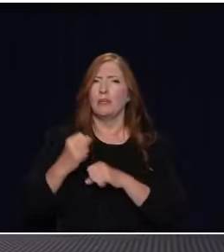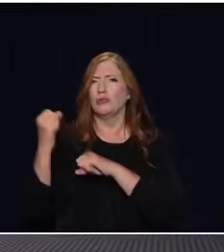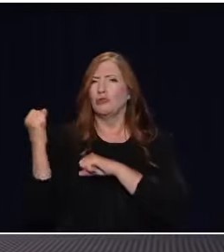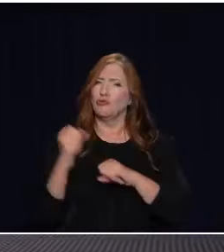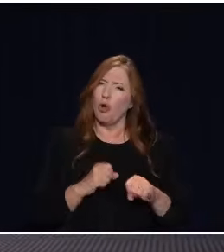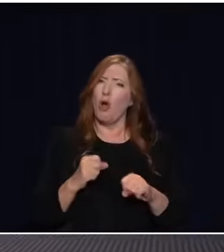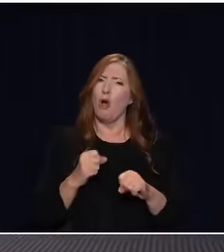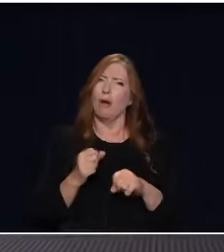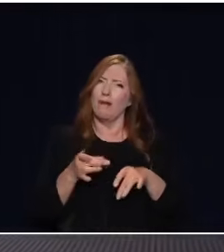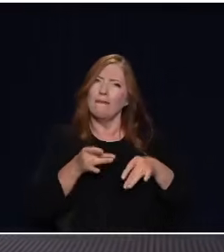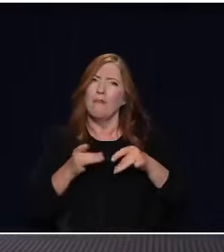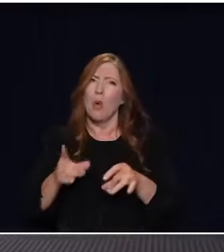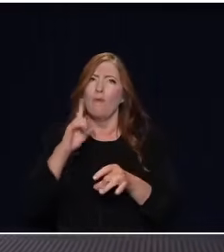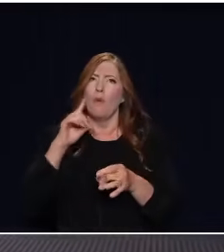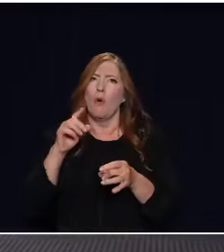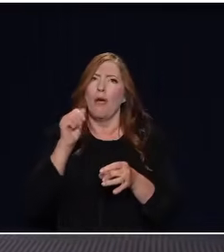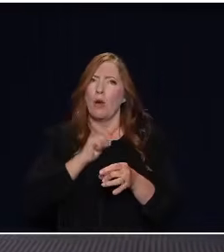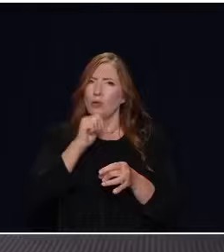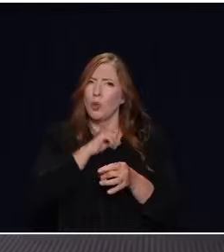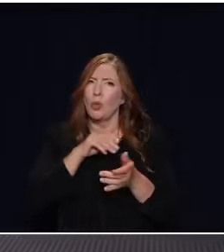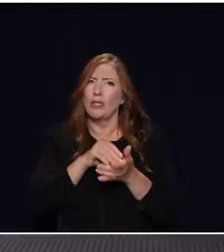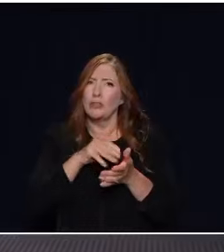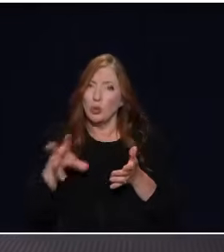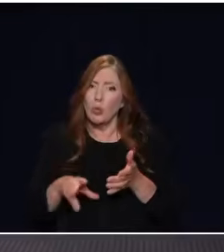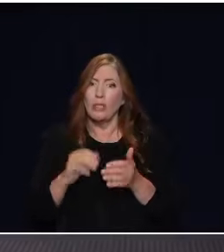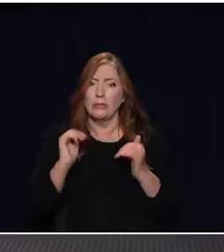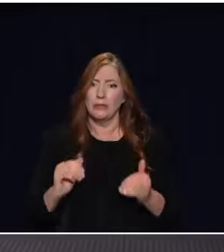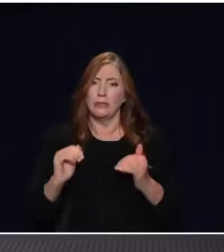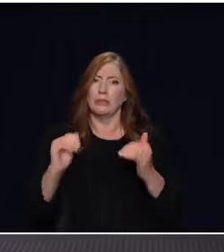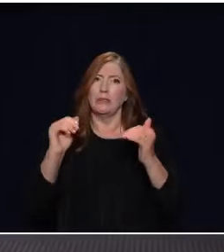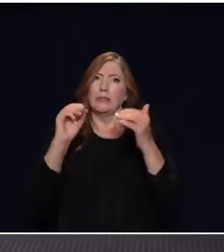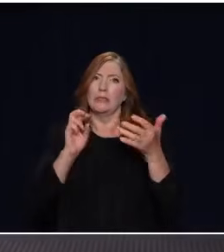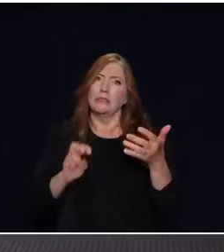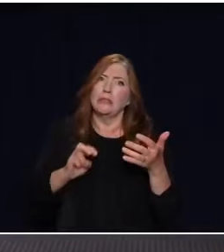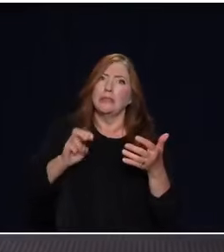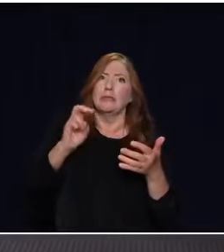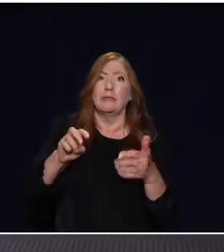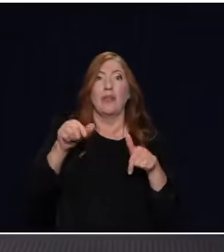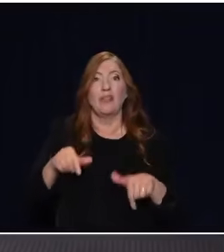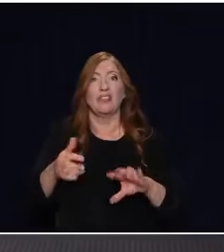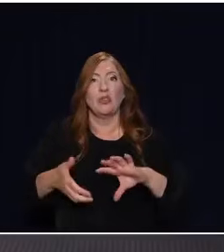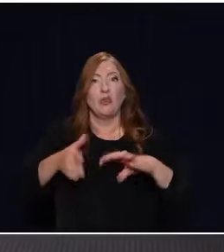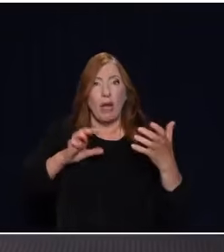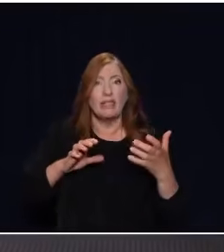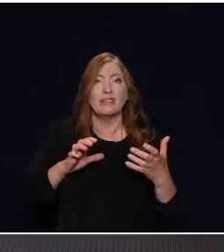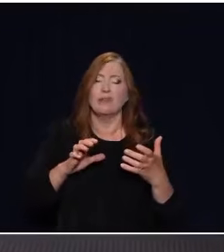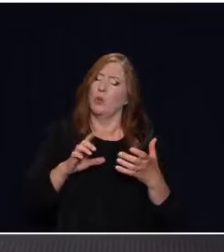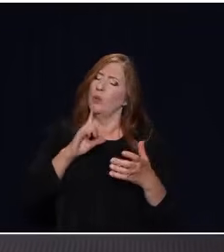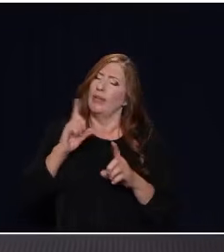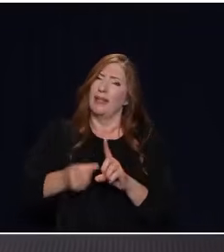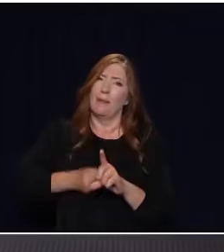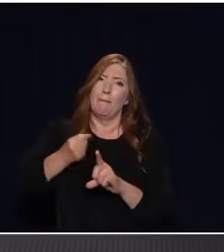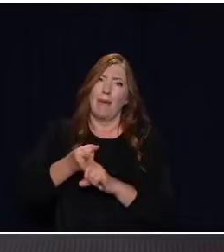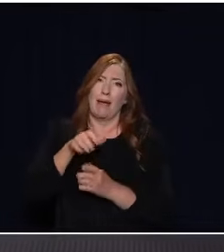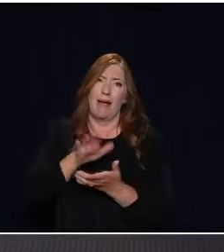LET'S BRING IN THE IDEAS AND PEOPLE SO WE CAN CREATE A STRONG PIPELINE FOR ARIZONA STUDENTS.